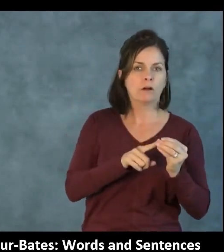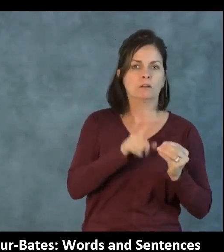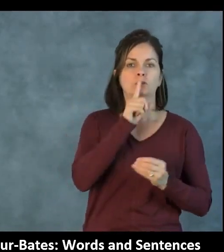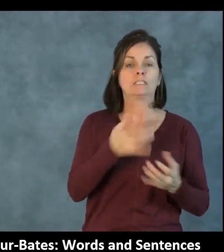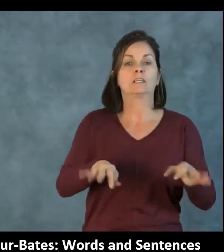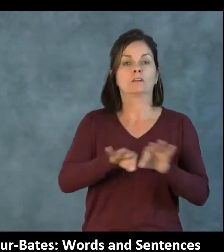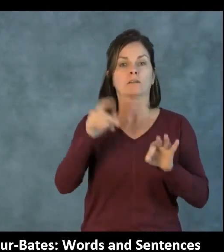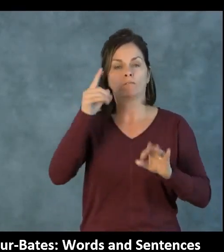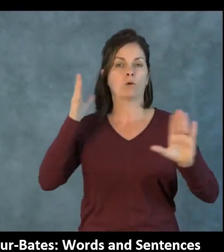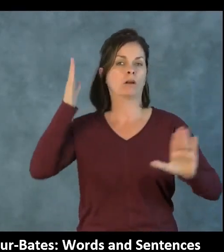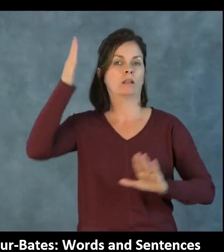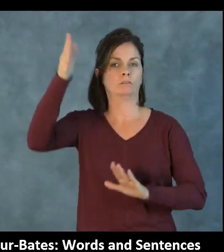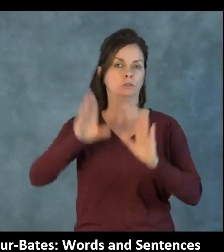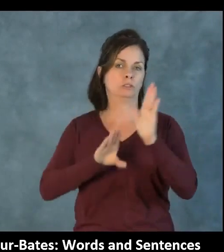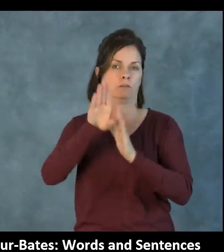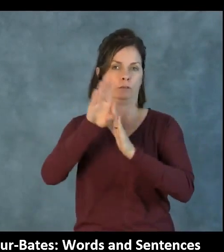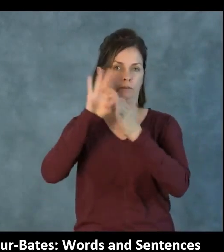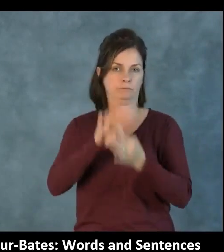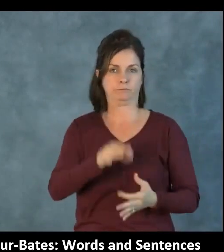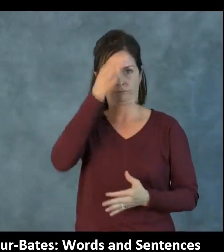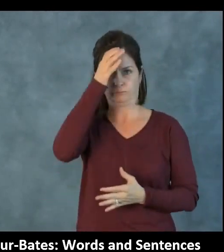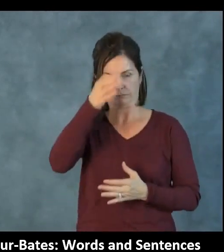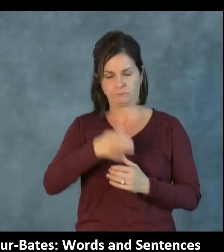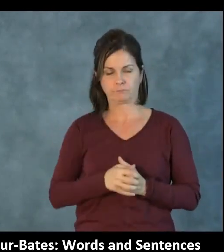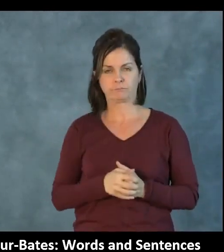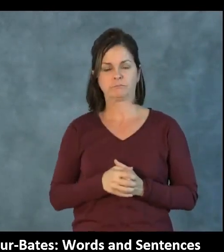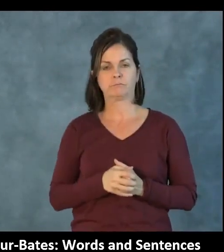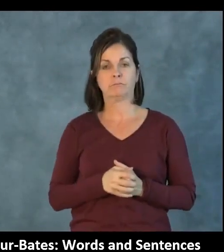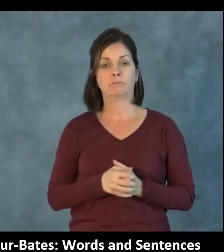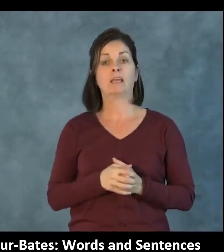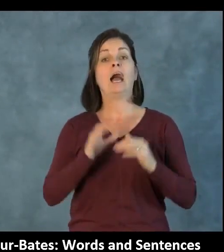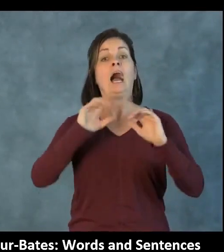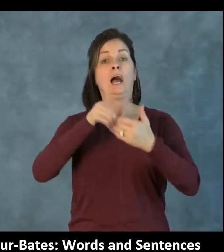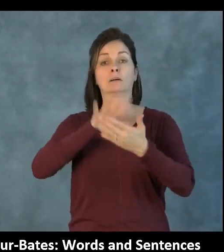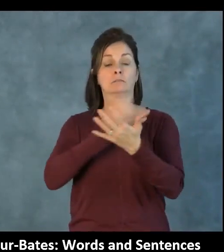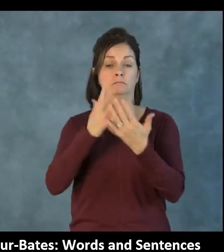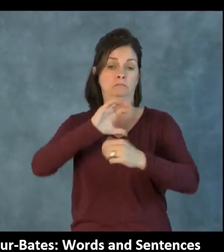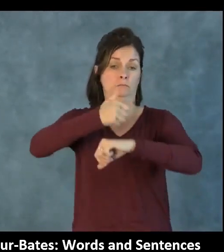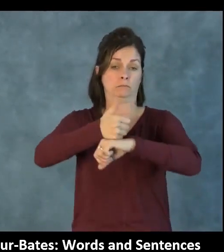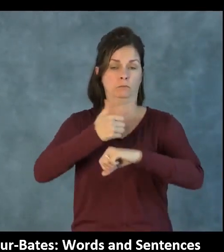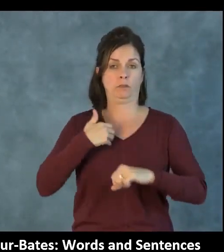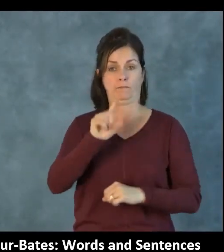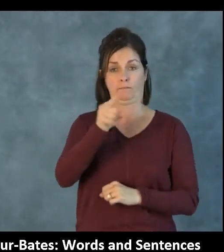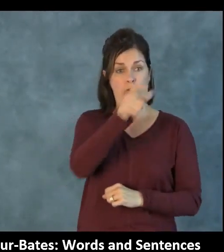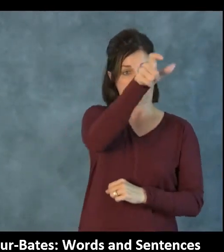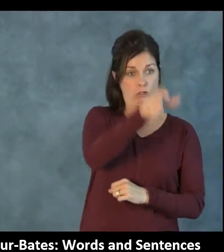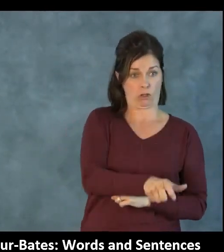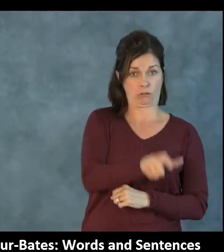The way that this table is set up, is we have the very first column, which has a child's age